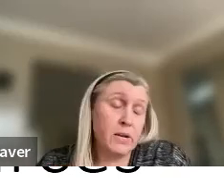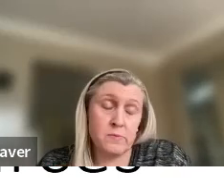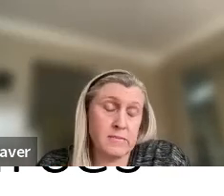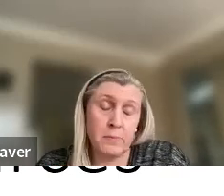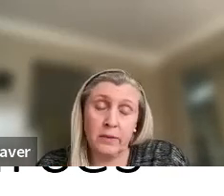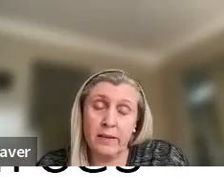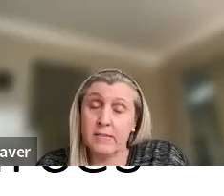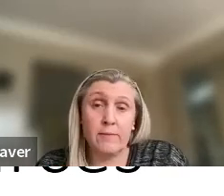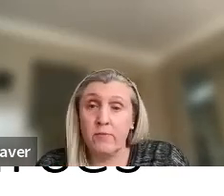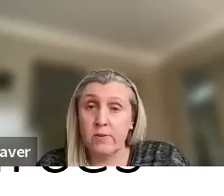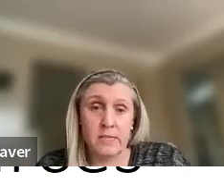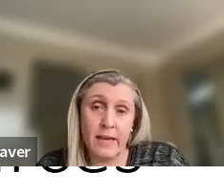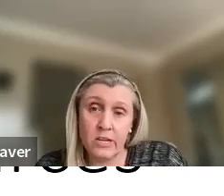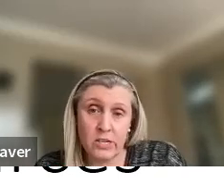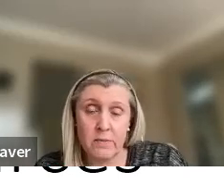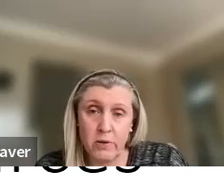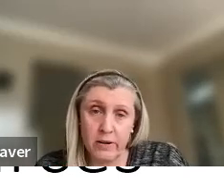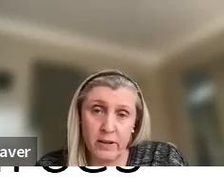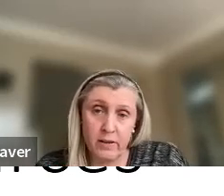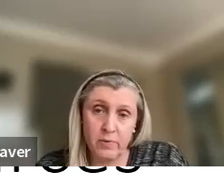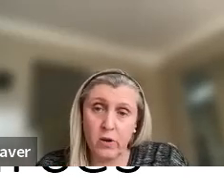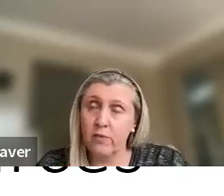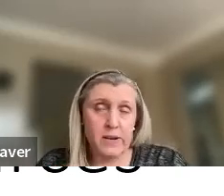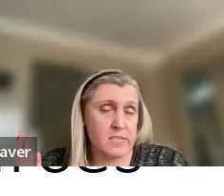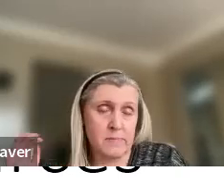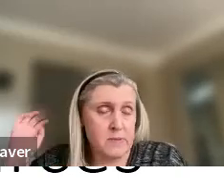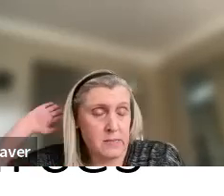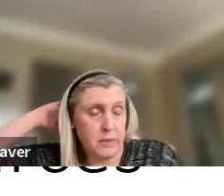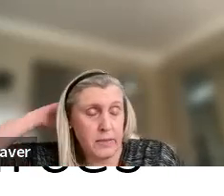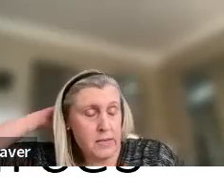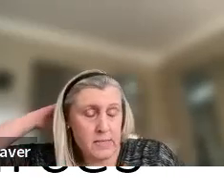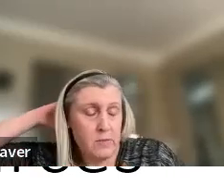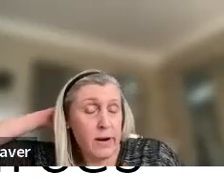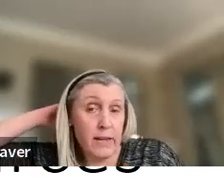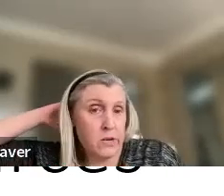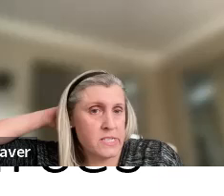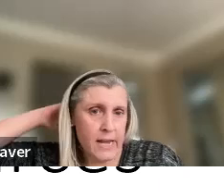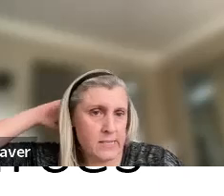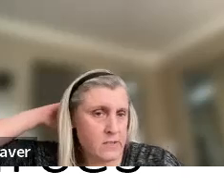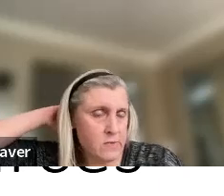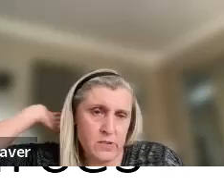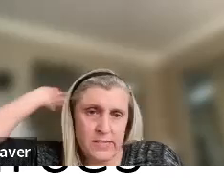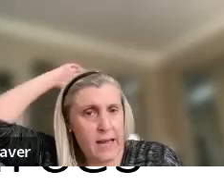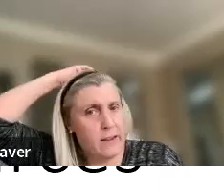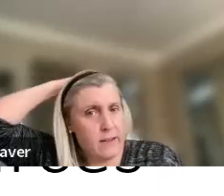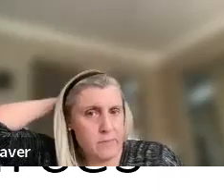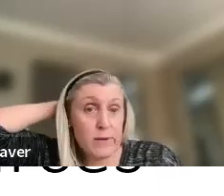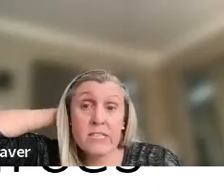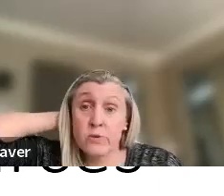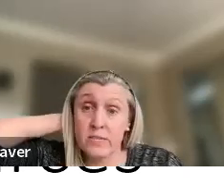And just for peers of disabilities, and even folks in the aging community, with all various types of disabilities right in our States.